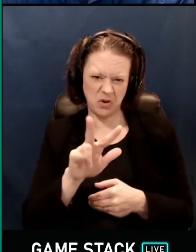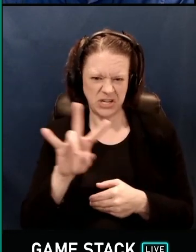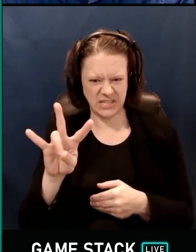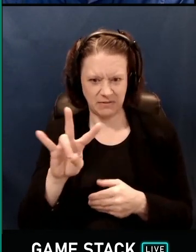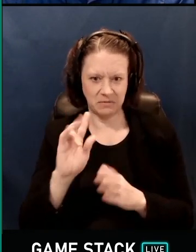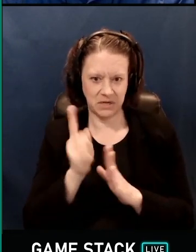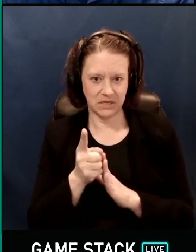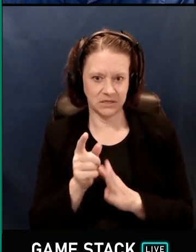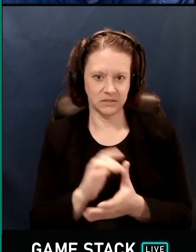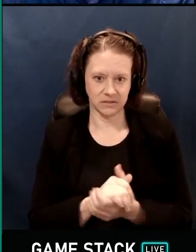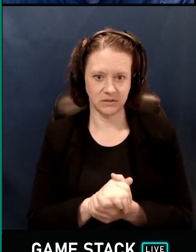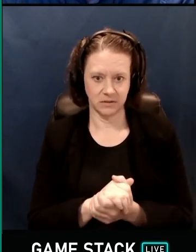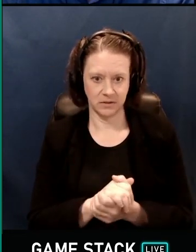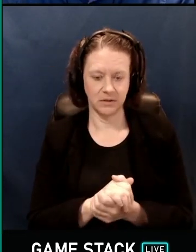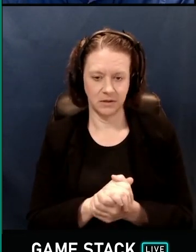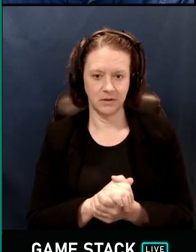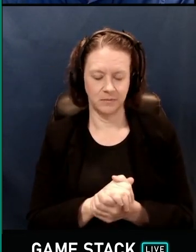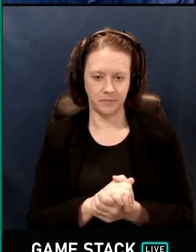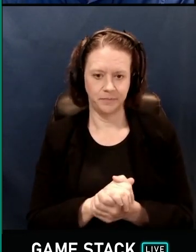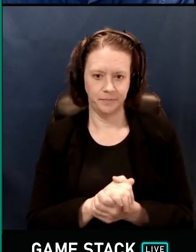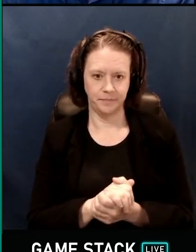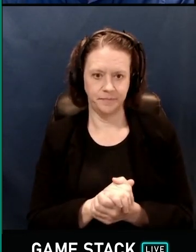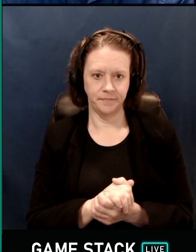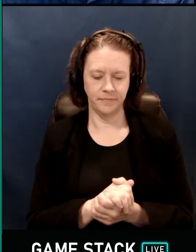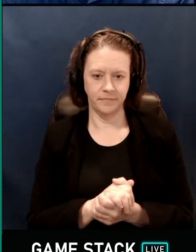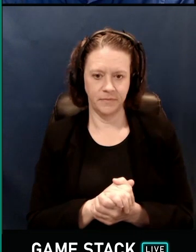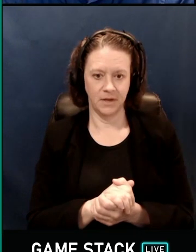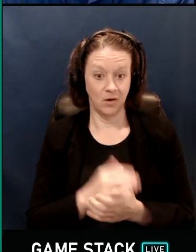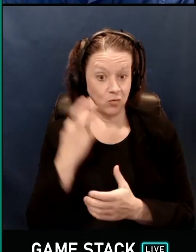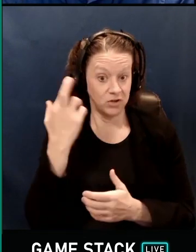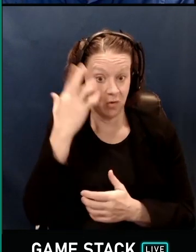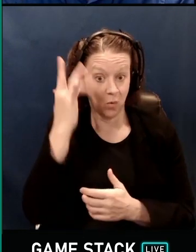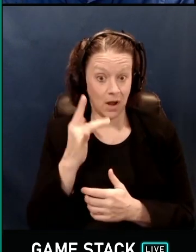The iOS builds are split into two sub-jobs.